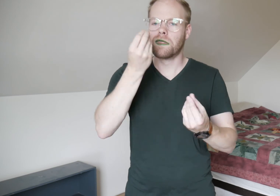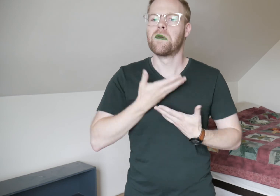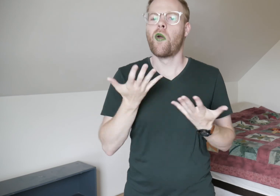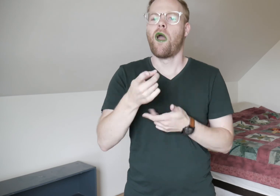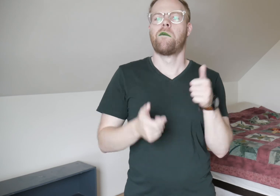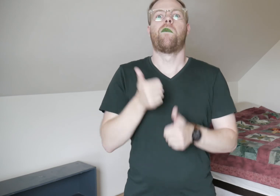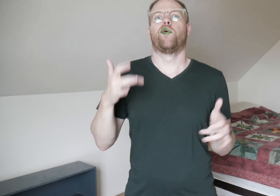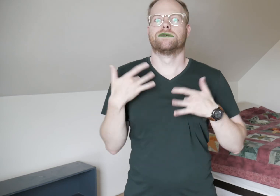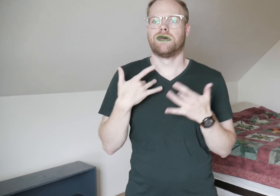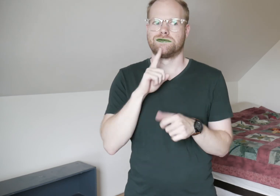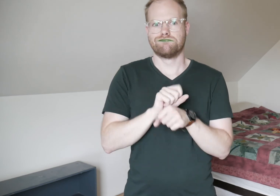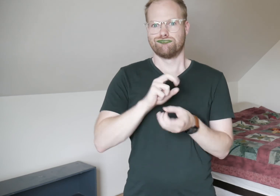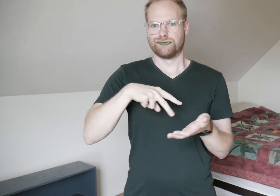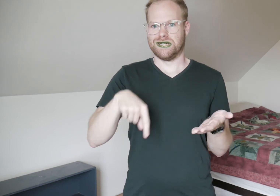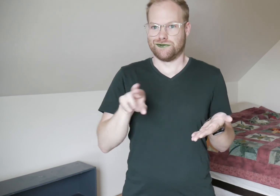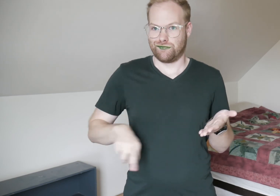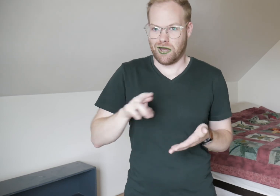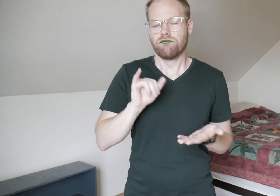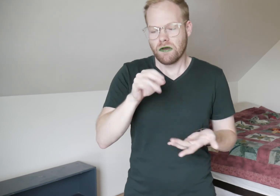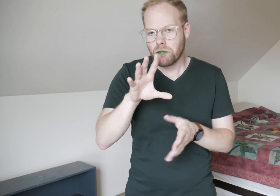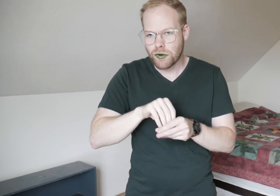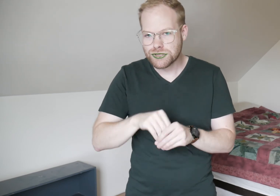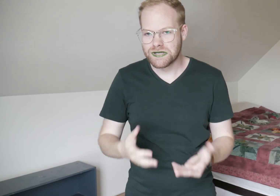Let me know what you’re most excited to be reading this round, if you’re participating.